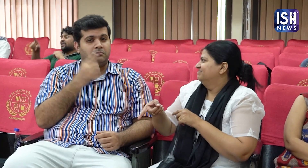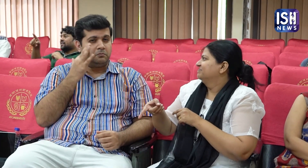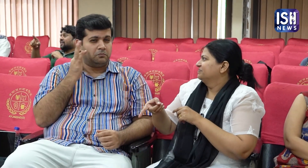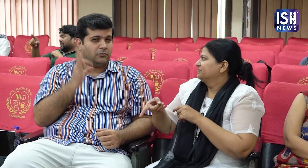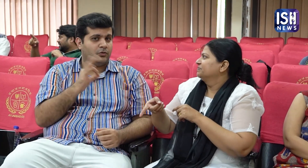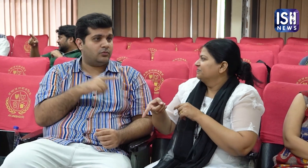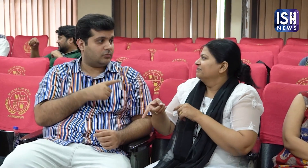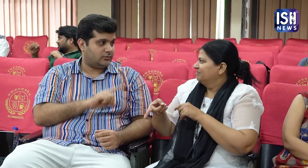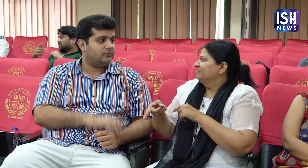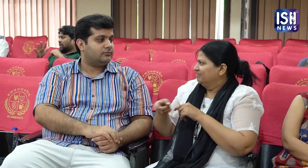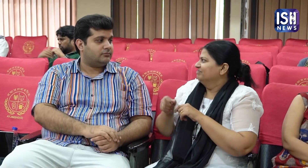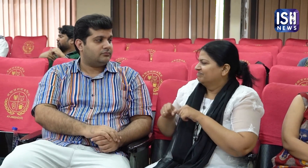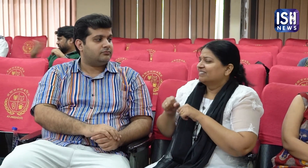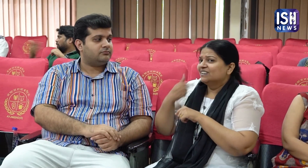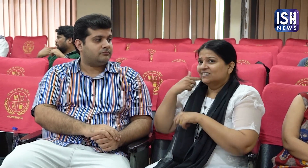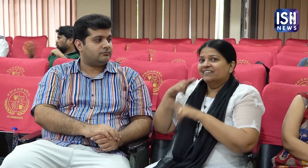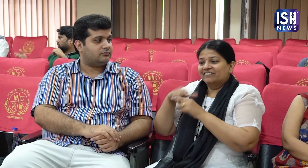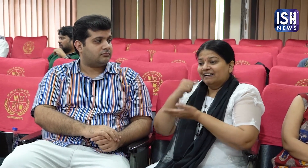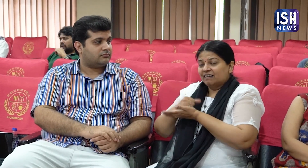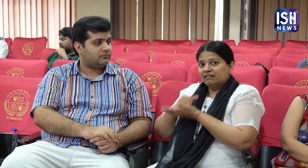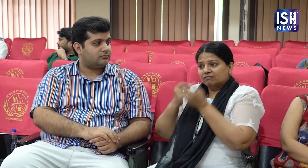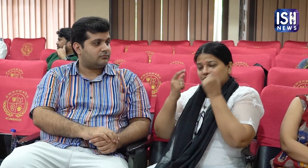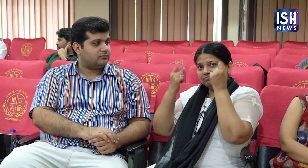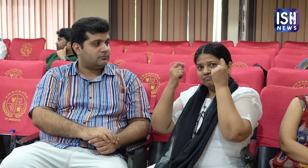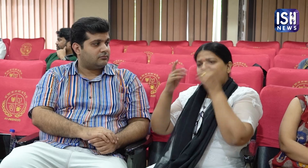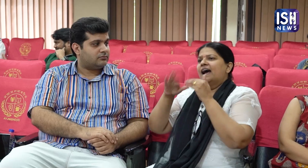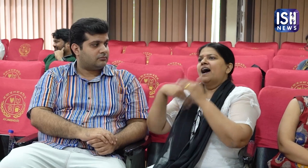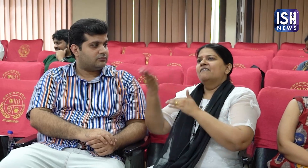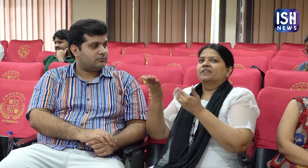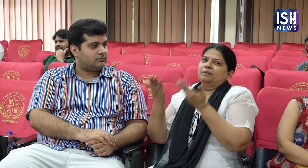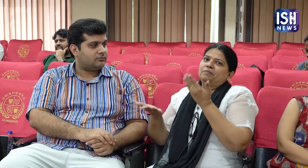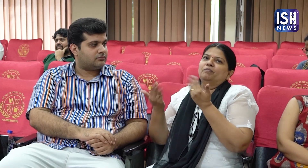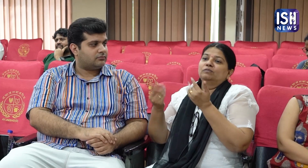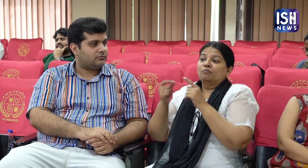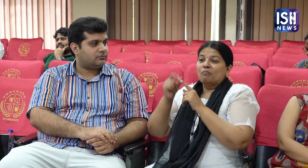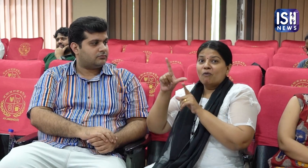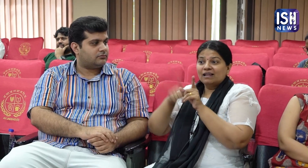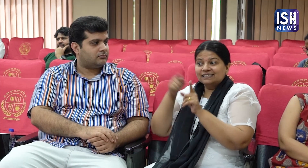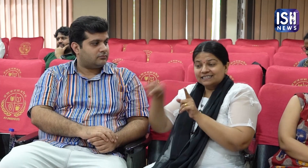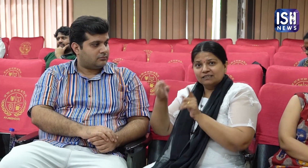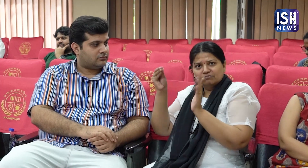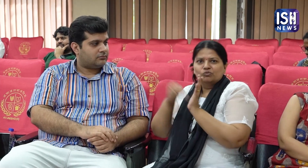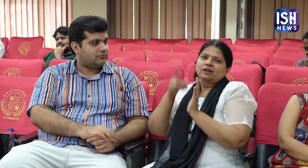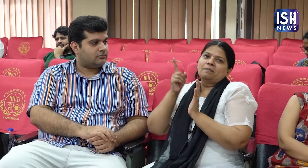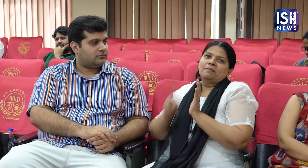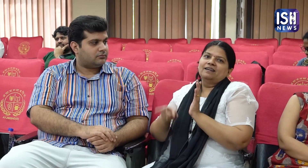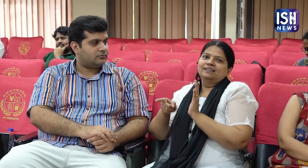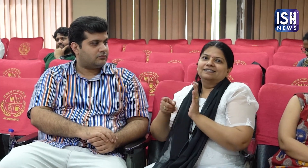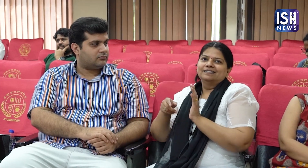This is very important. If rights are understood then they can be included in the policies.